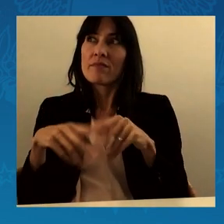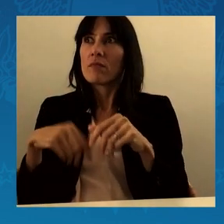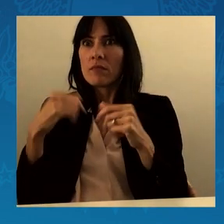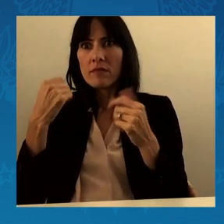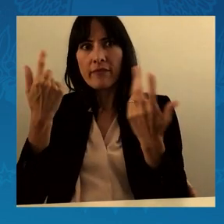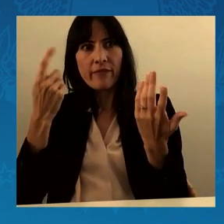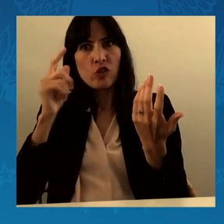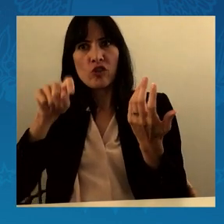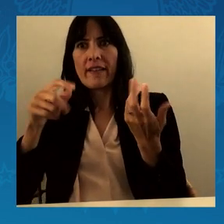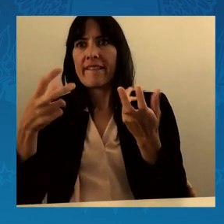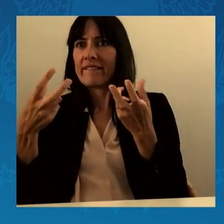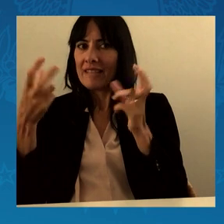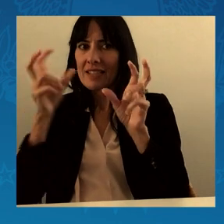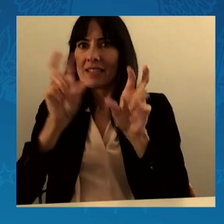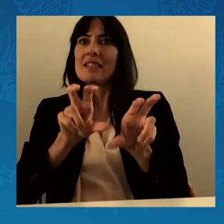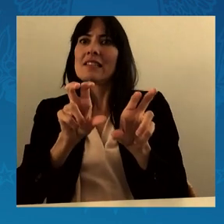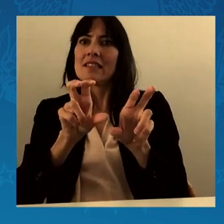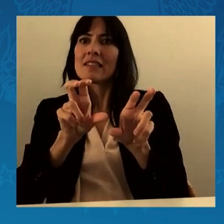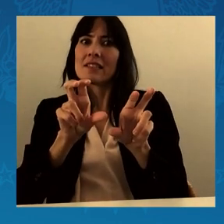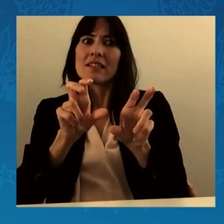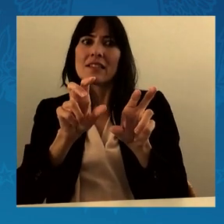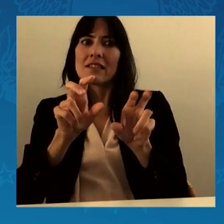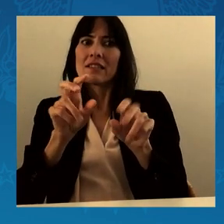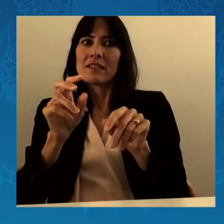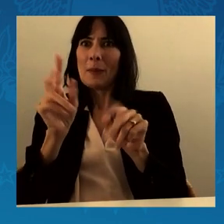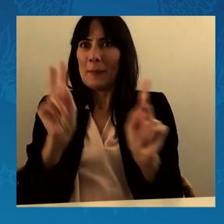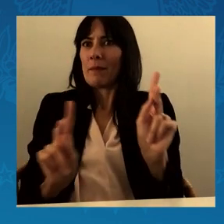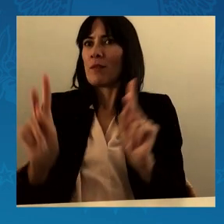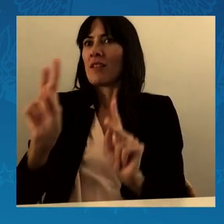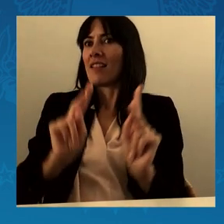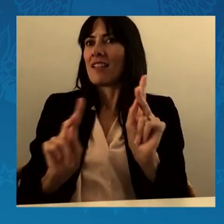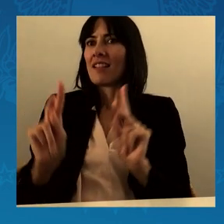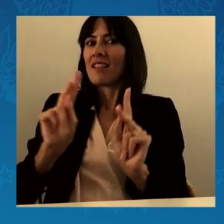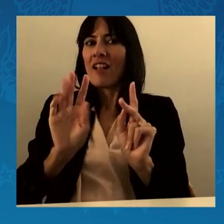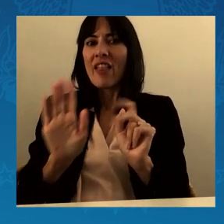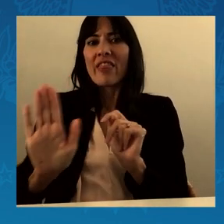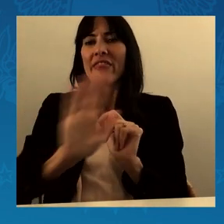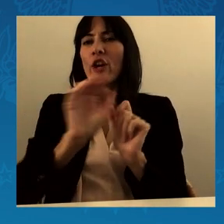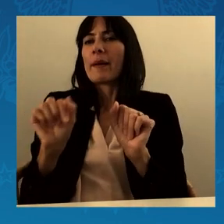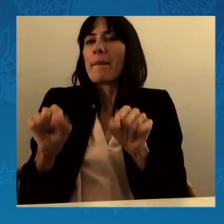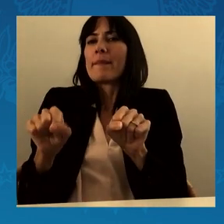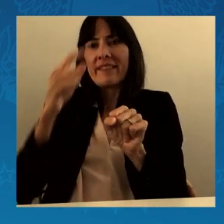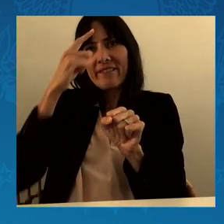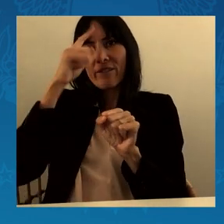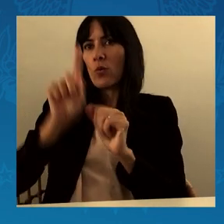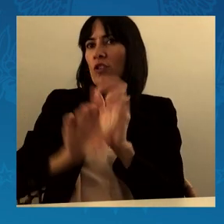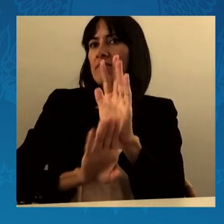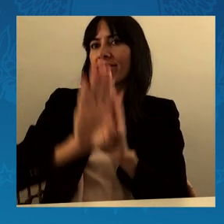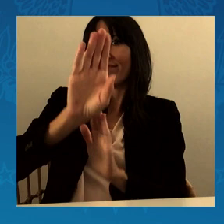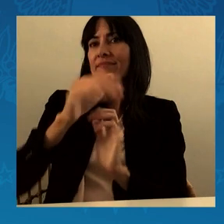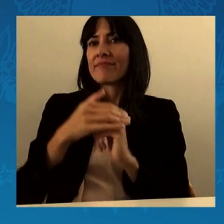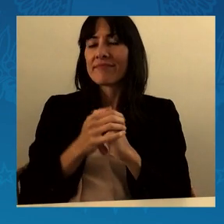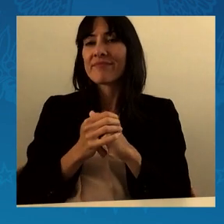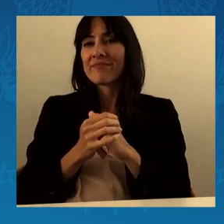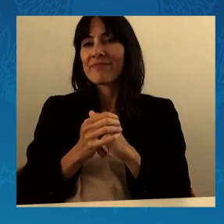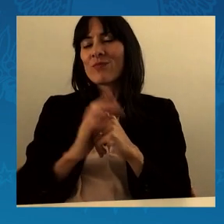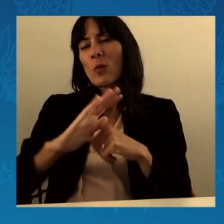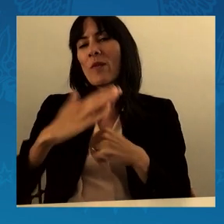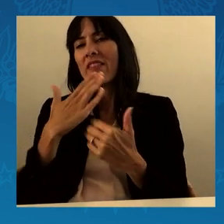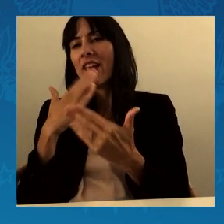In the human potential. Of all of us and each of us. So thank you all for sharing those personal stories.